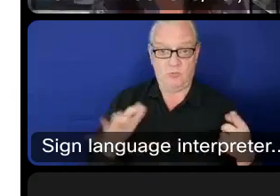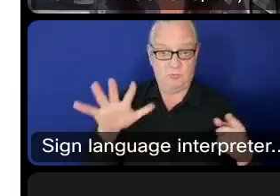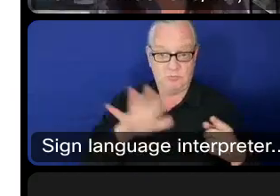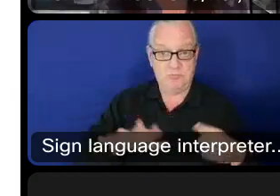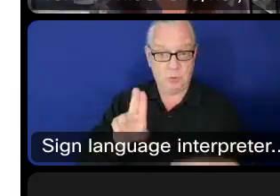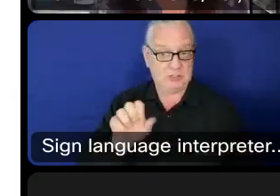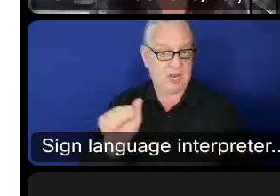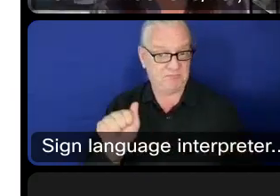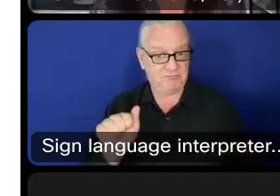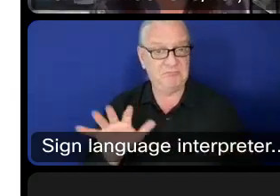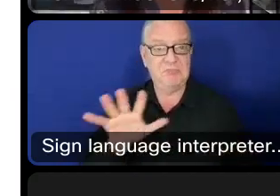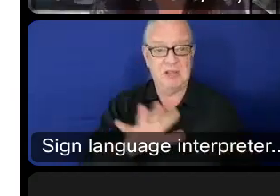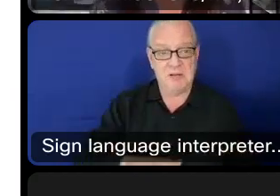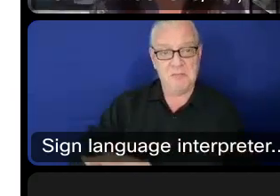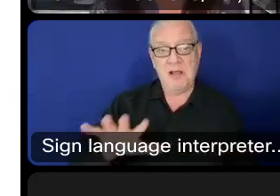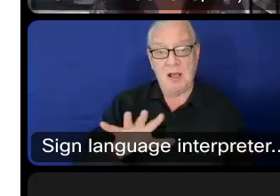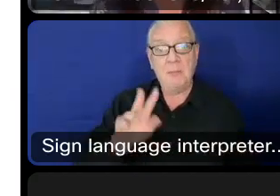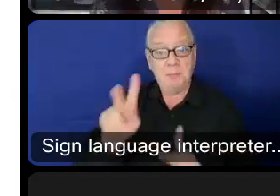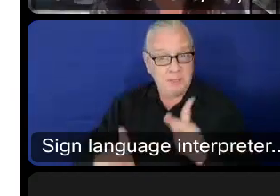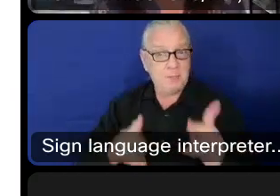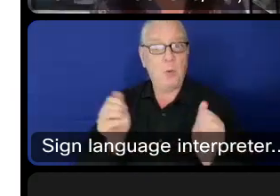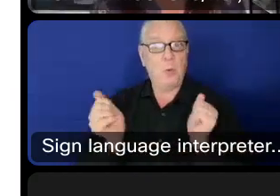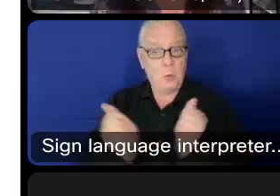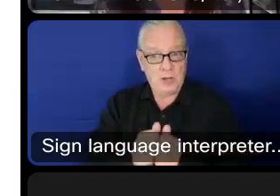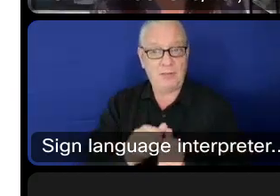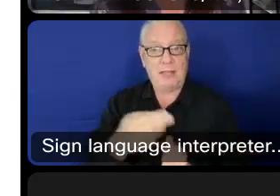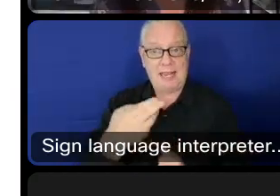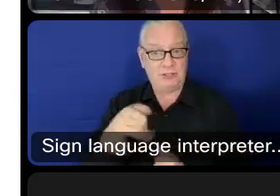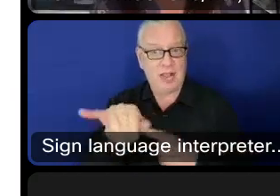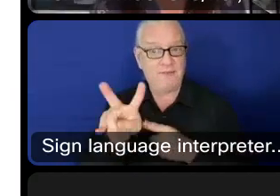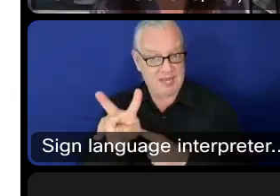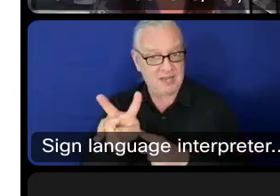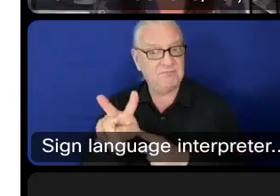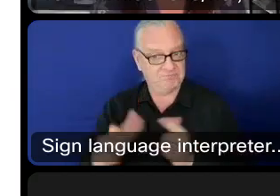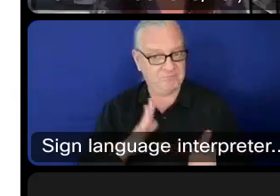approximately 54% of people living with diagnosed HIV in the